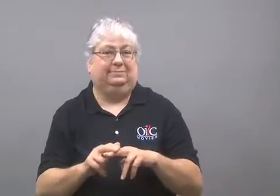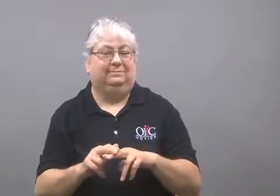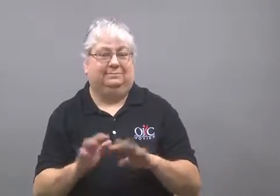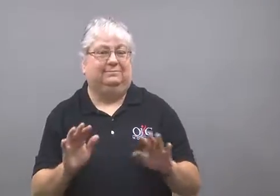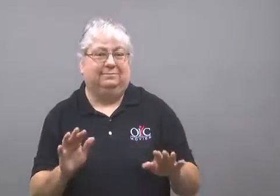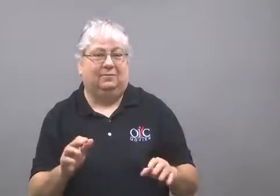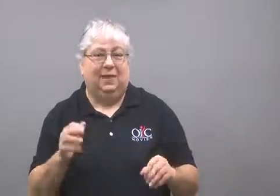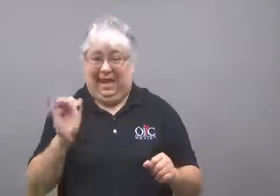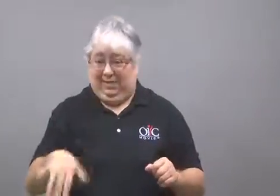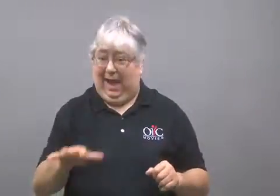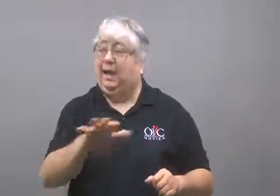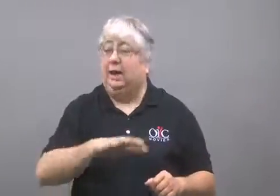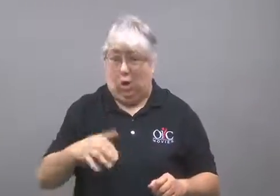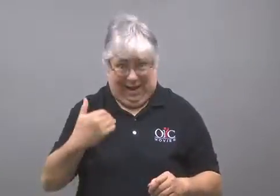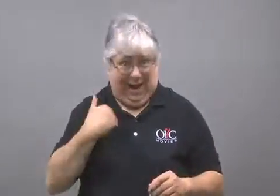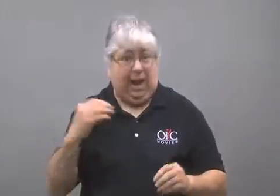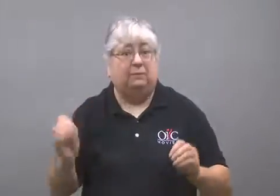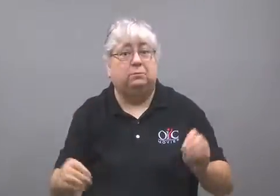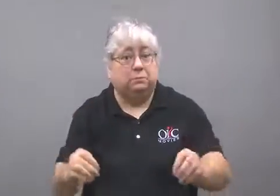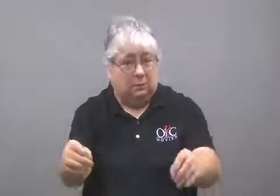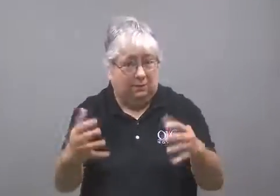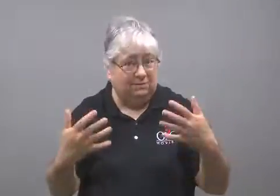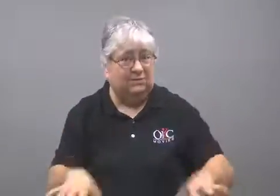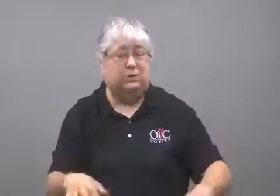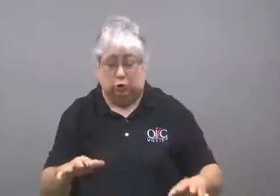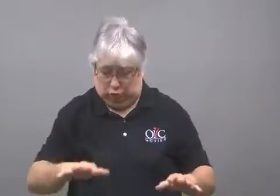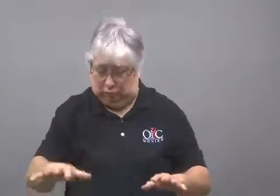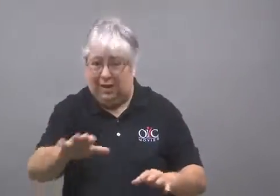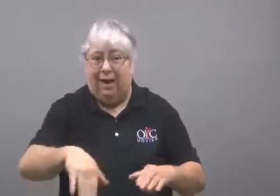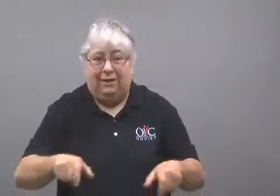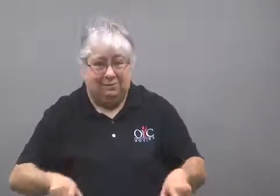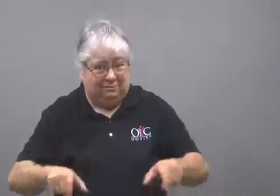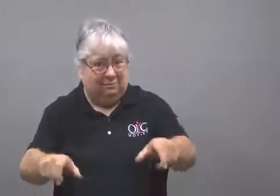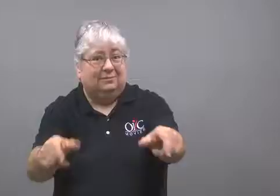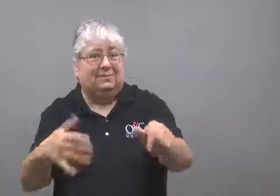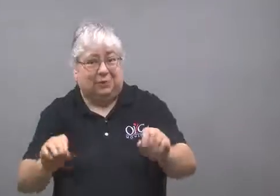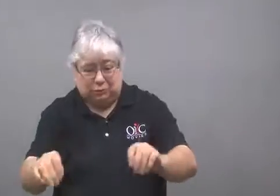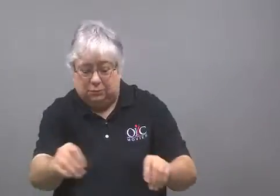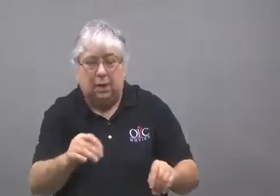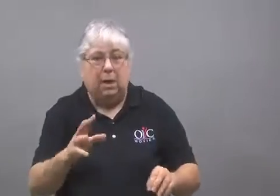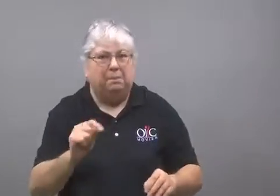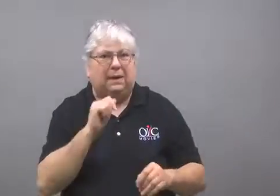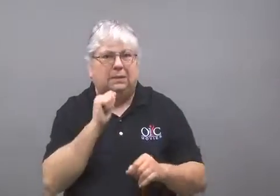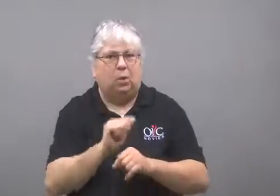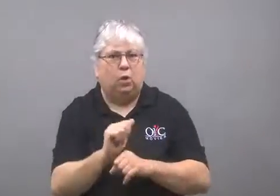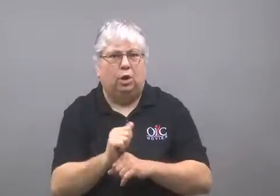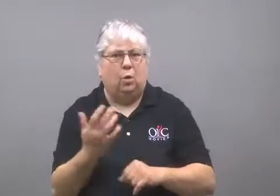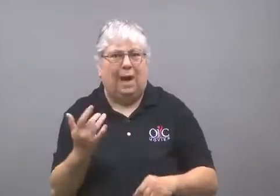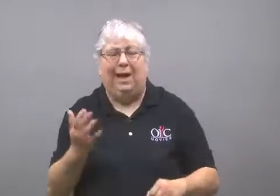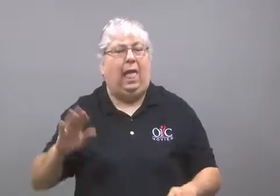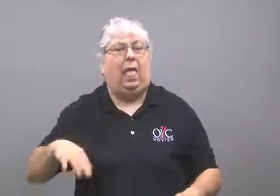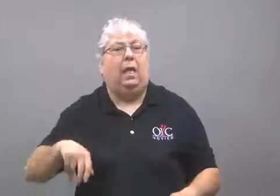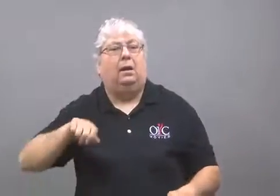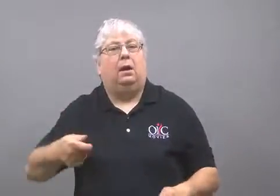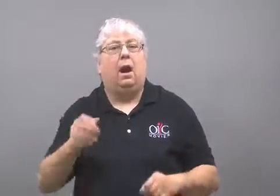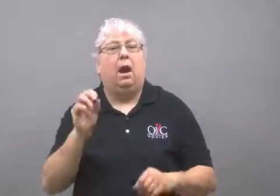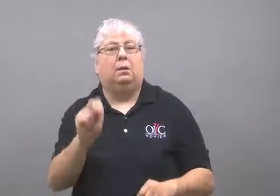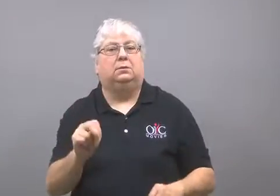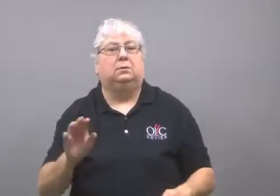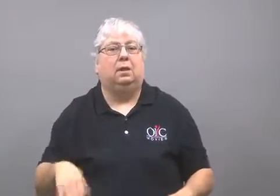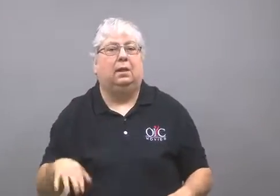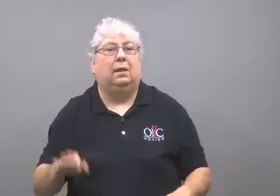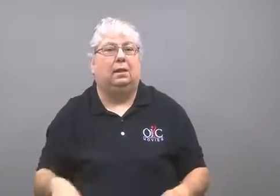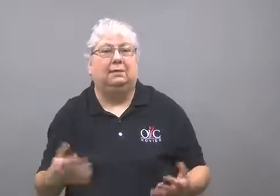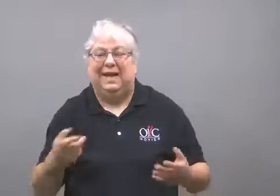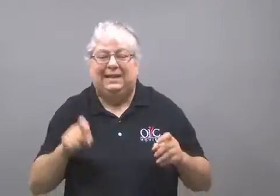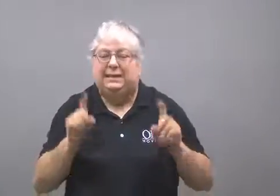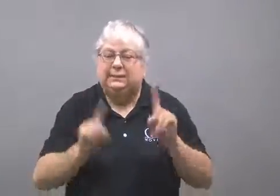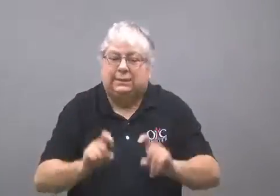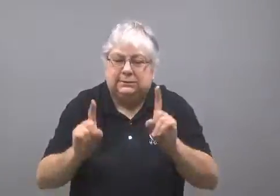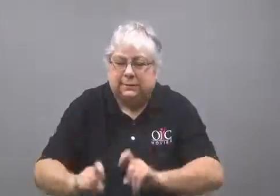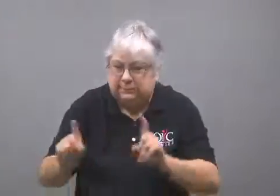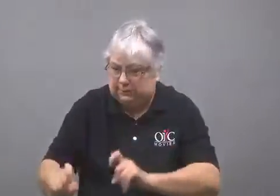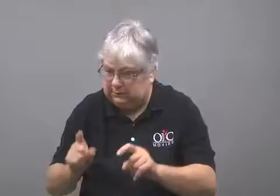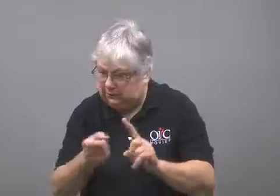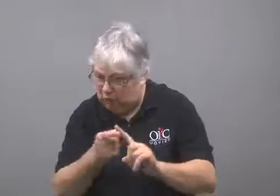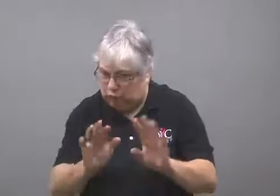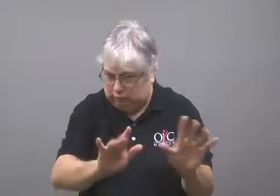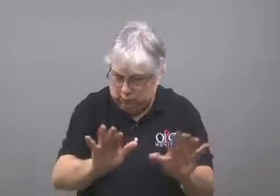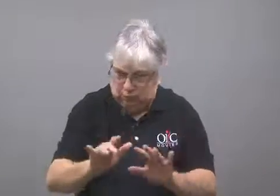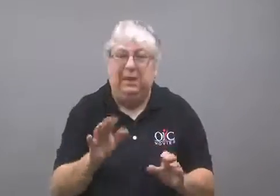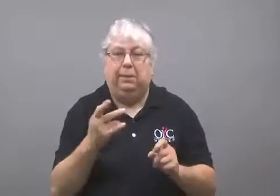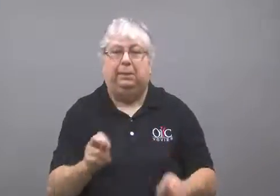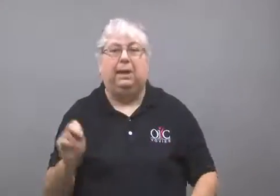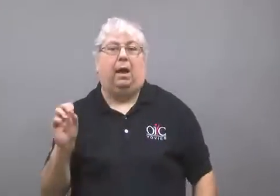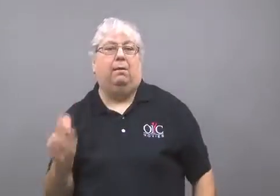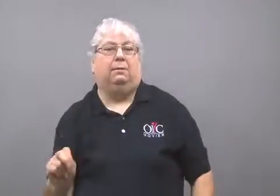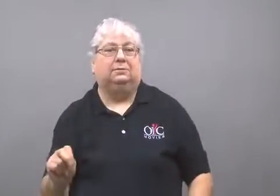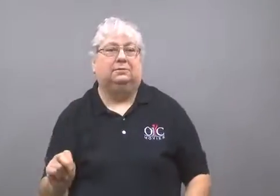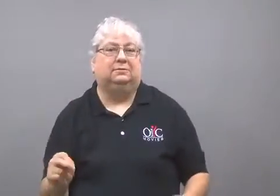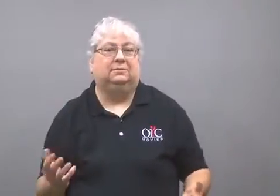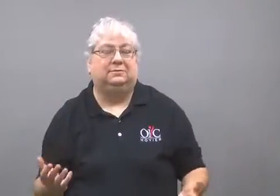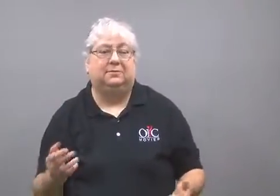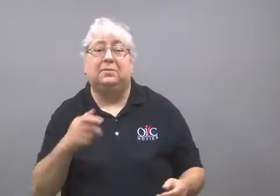It was installed on that stretch of track, but wasn't turned on pending further testing.